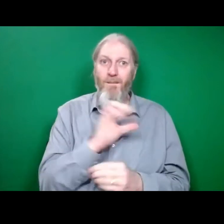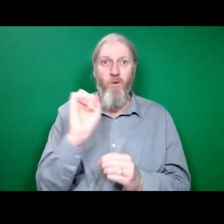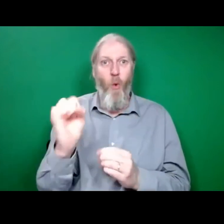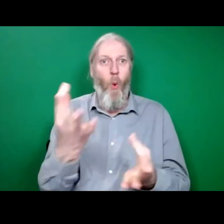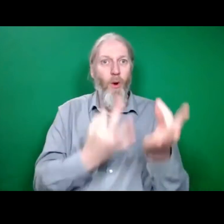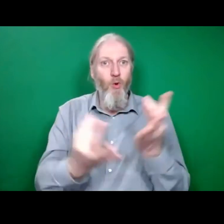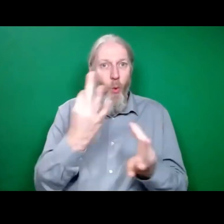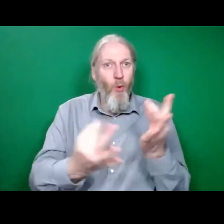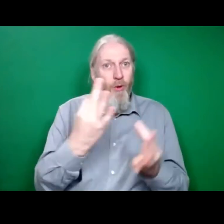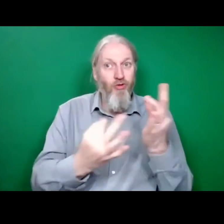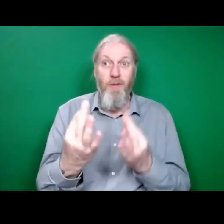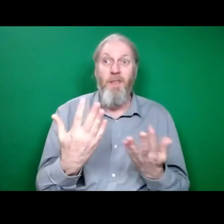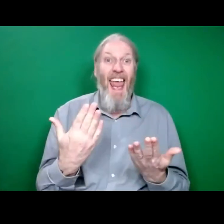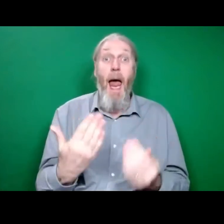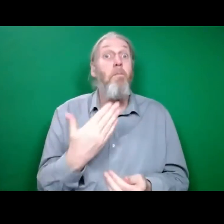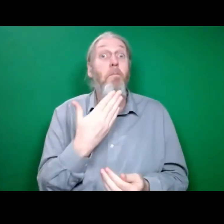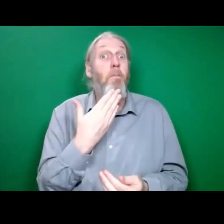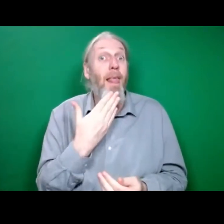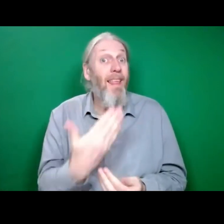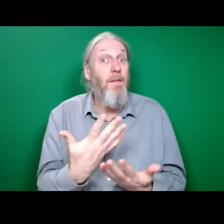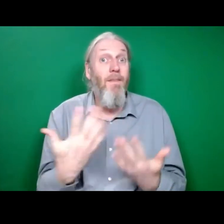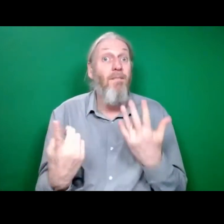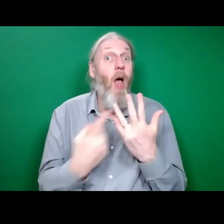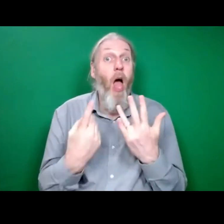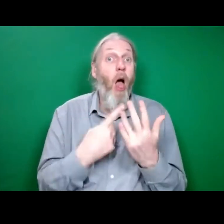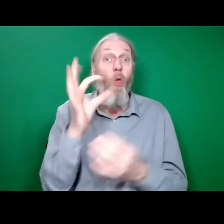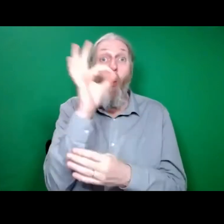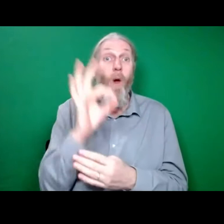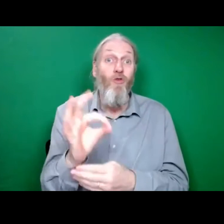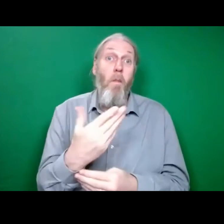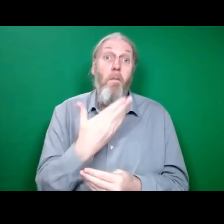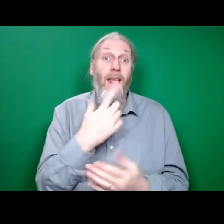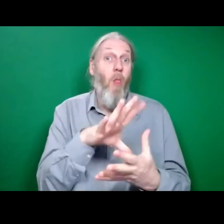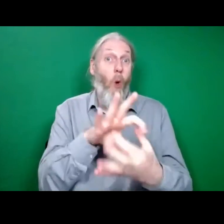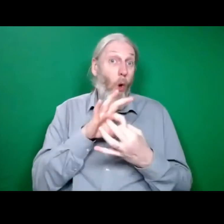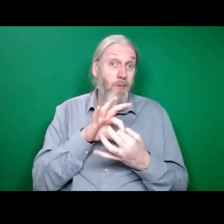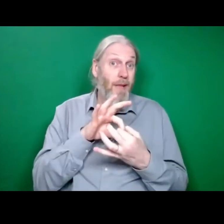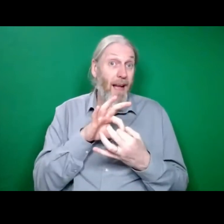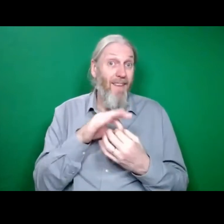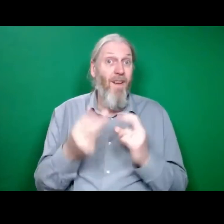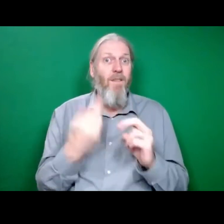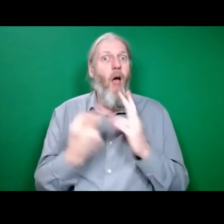I always bang on about journeys but that journey is really important to take people on and make sure there are ways they're feeding in.